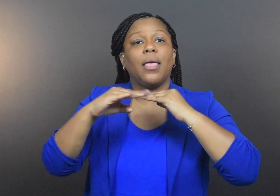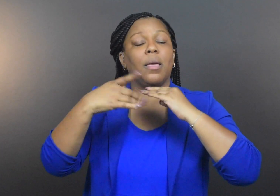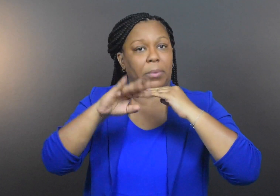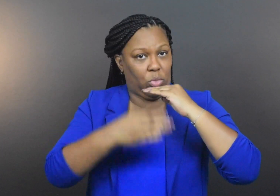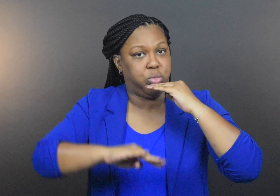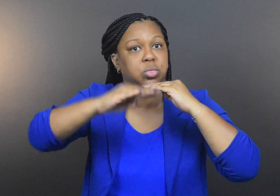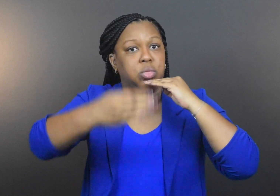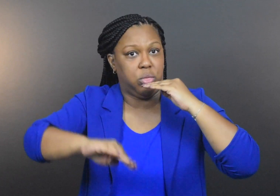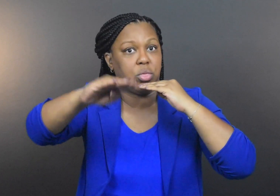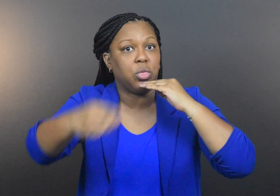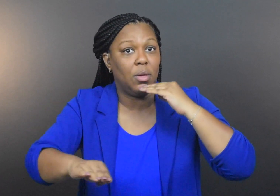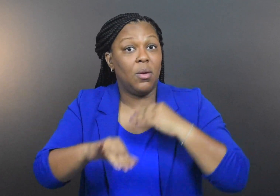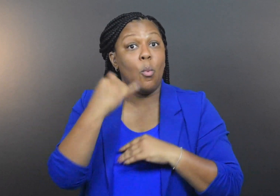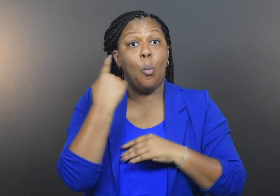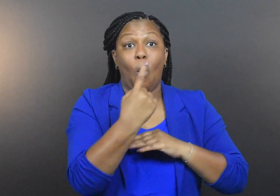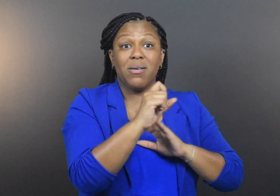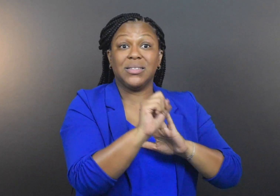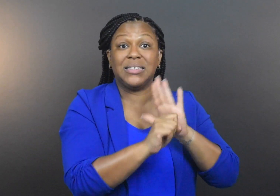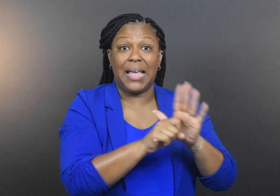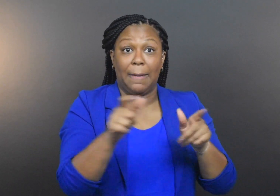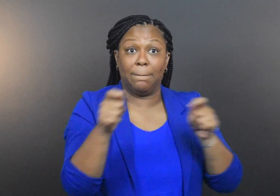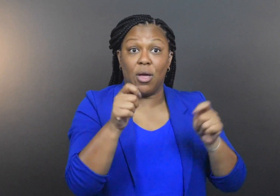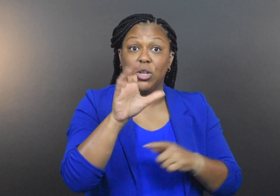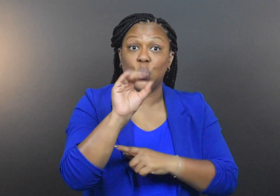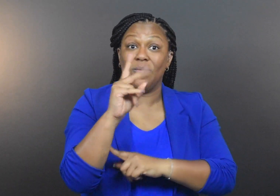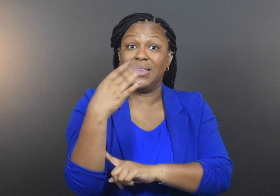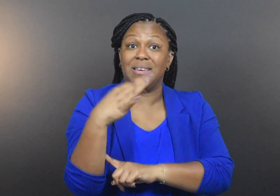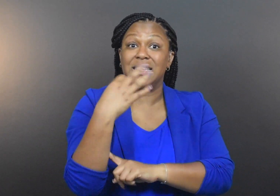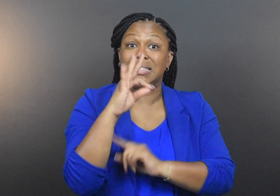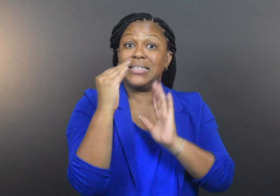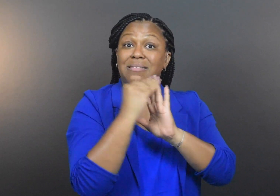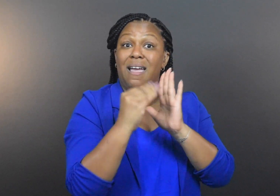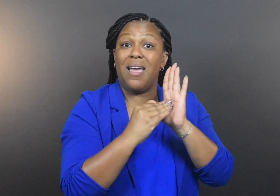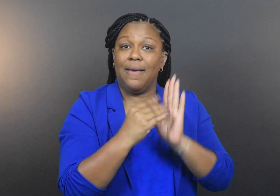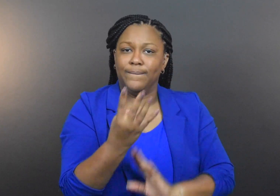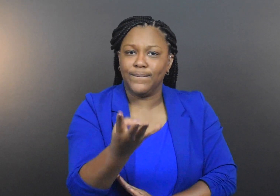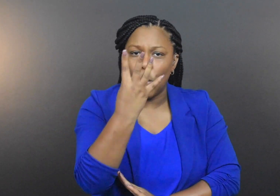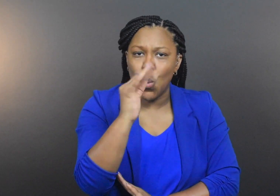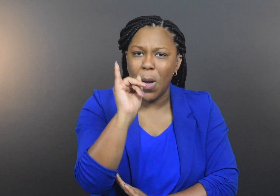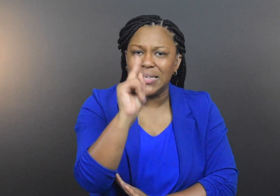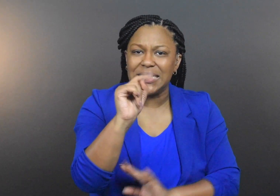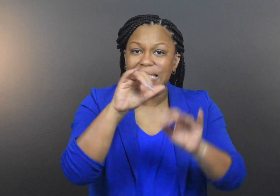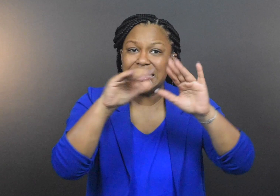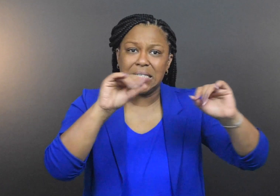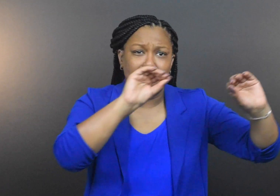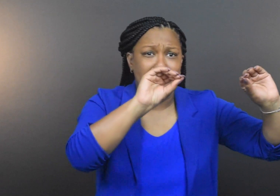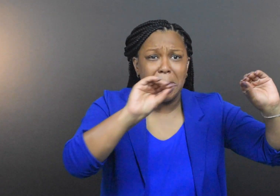One state managed COVID-19 data on four IT systems that did not talk to each other.